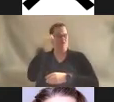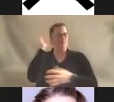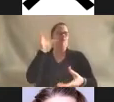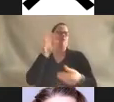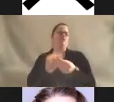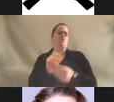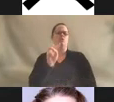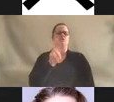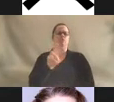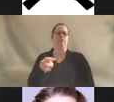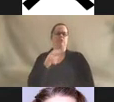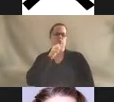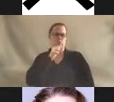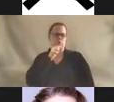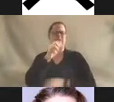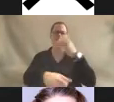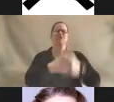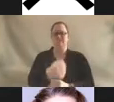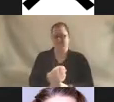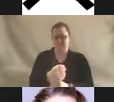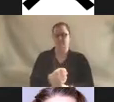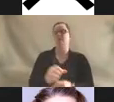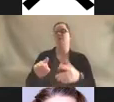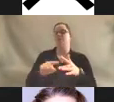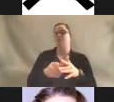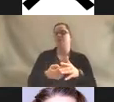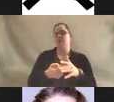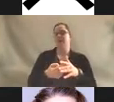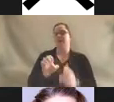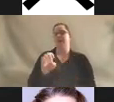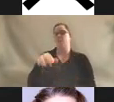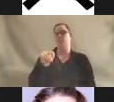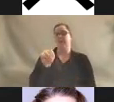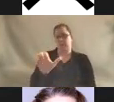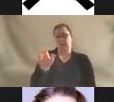I actually started my equity journey in Tucson,